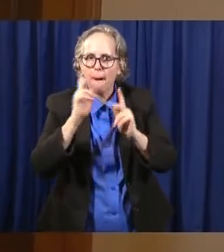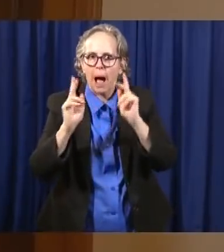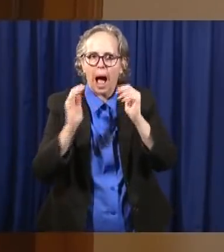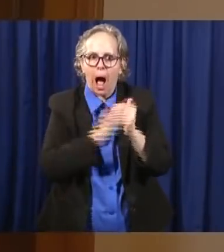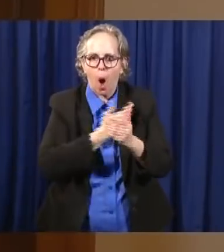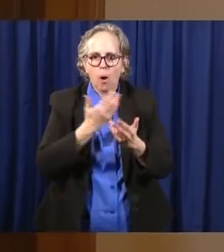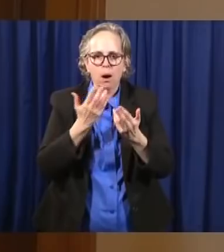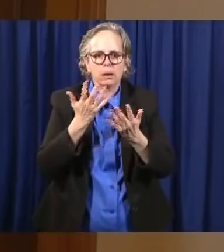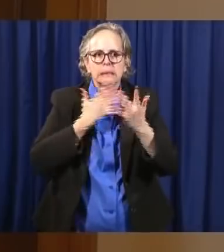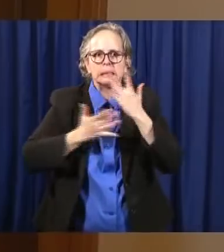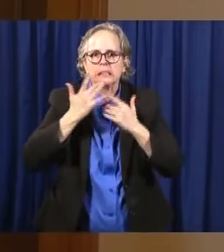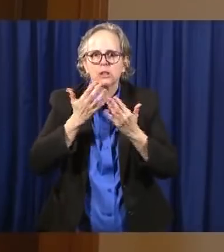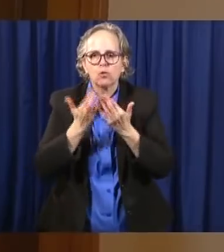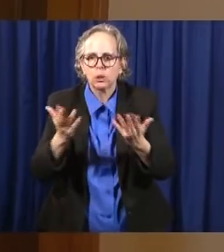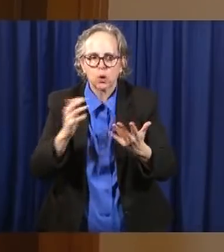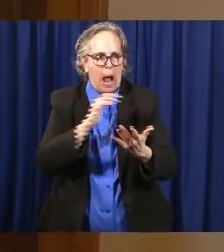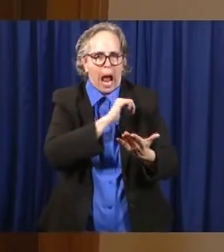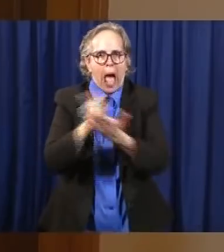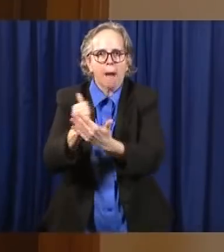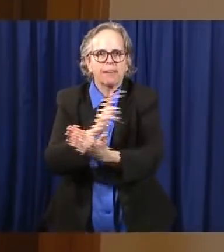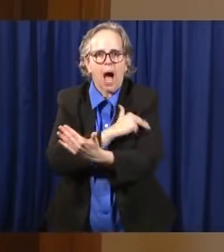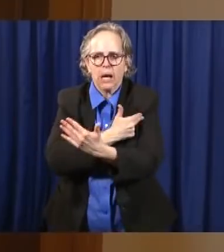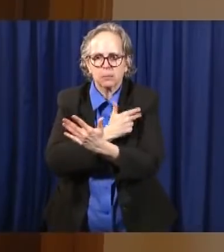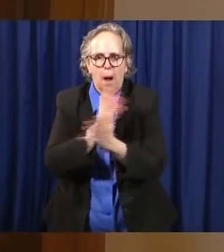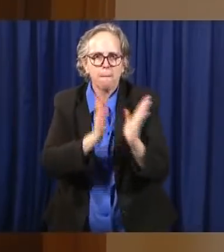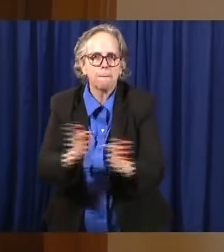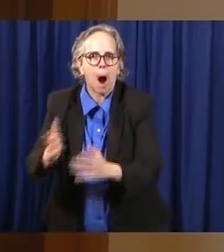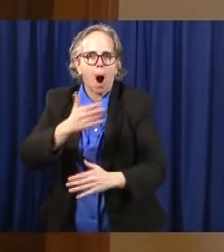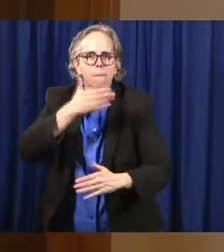BACK ABOVE THAT CURVE. OHIO YOU HAVE DONE THIS,